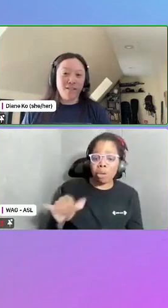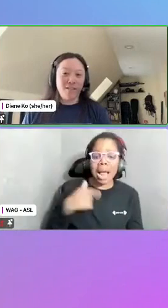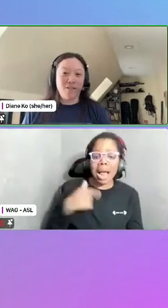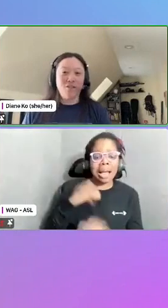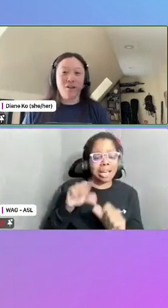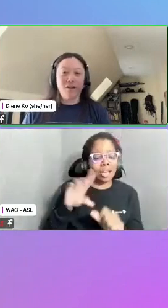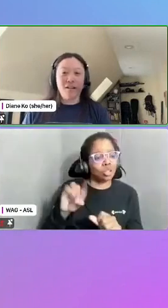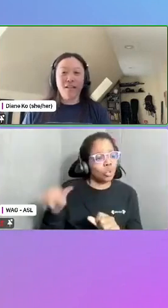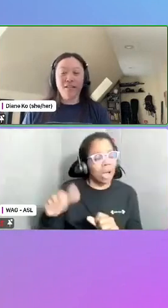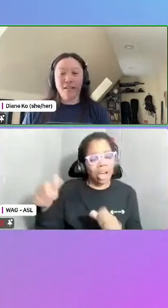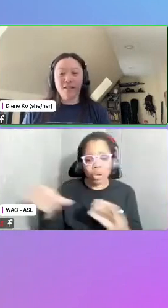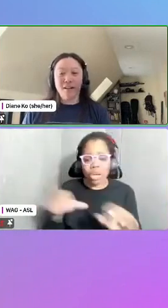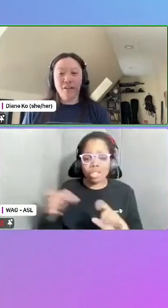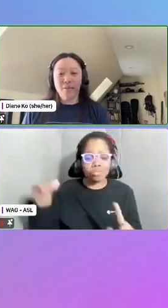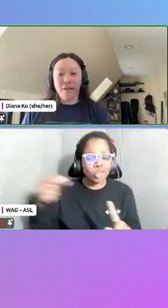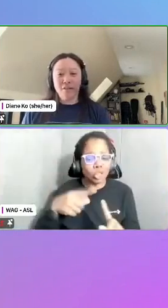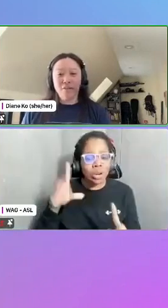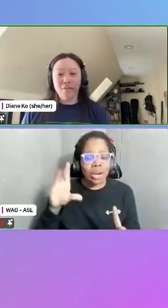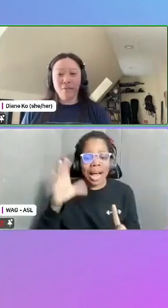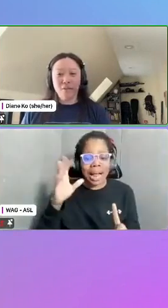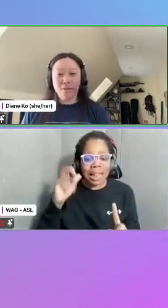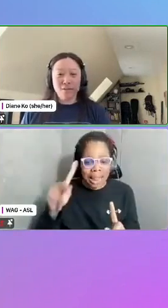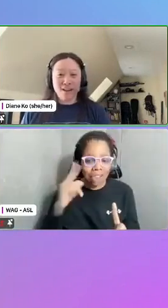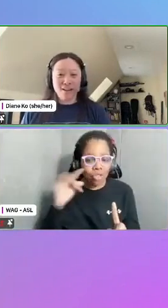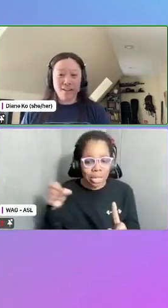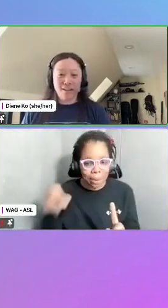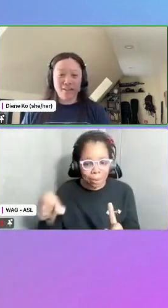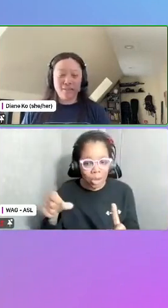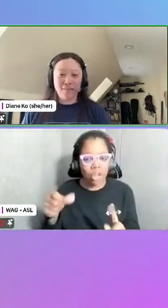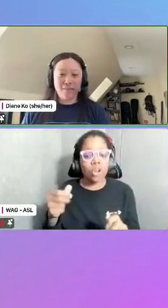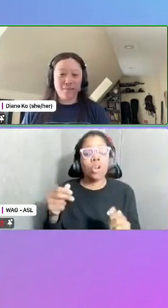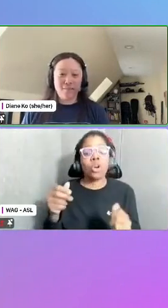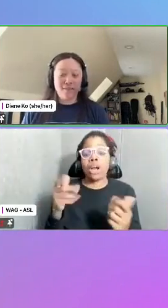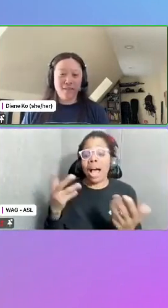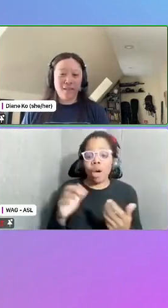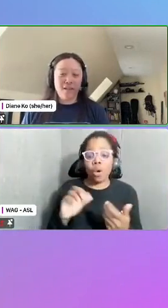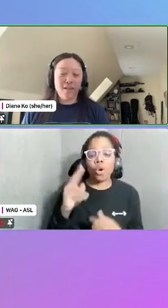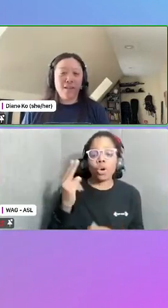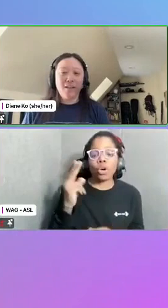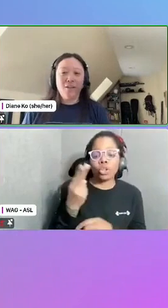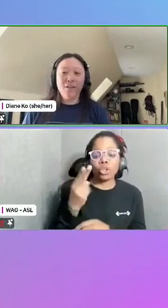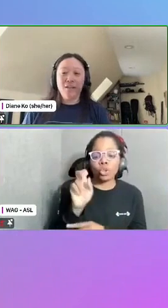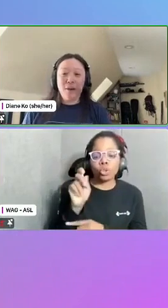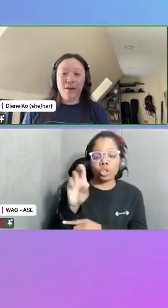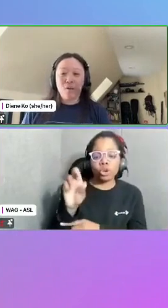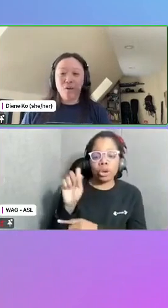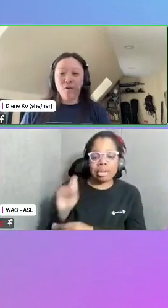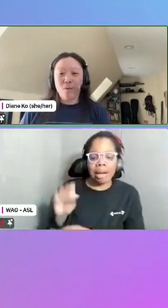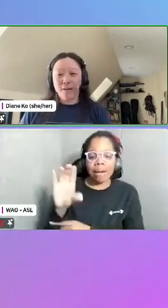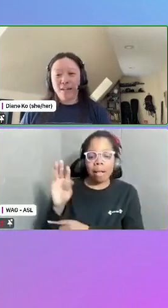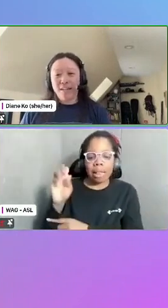attributes like aria labeled by and aria described by and keeps them in sync with their associated IDS. And 5th,